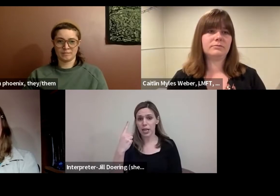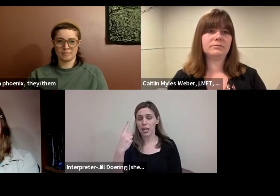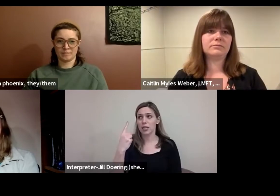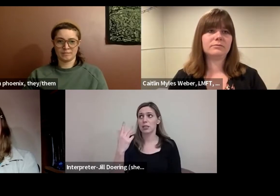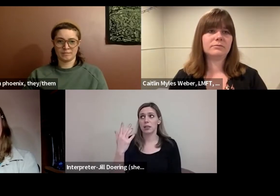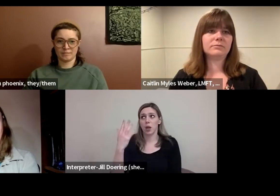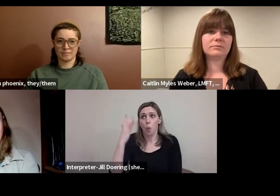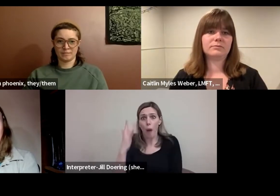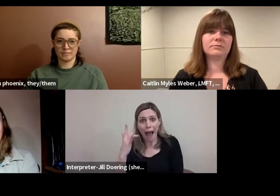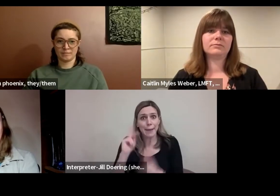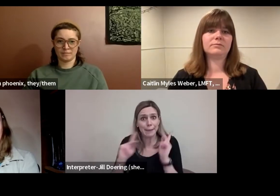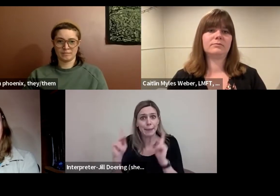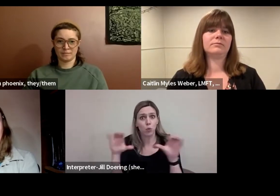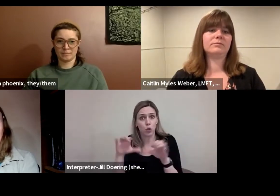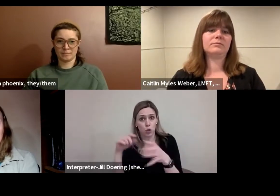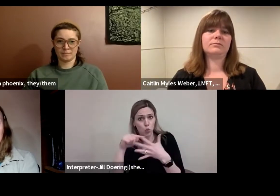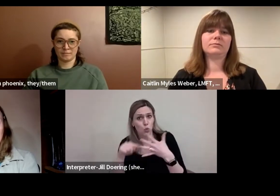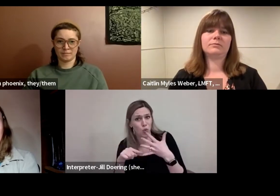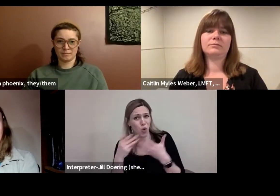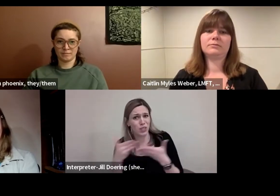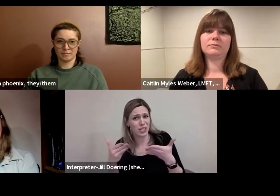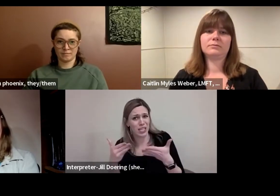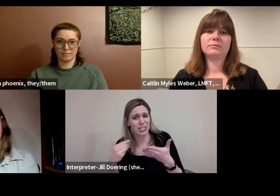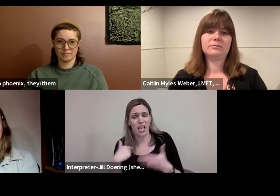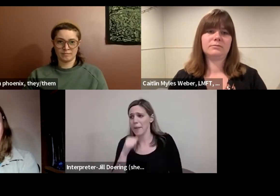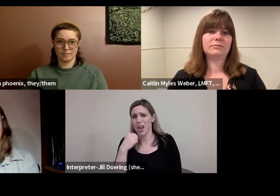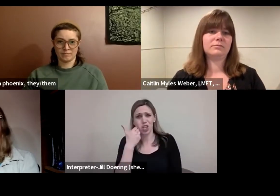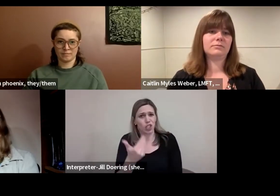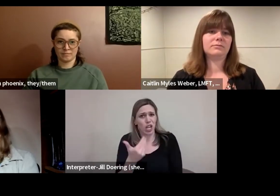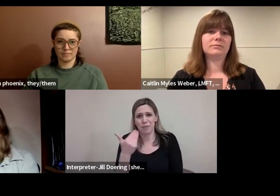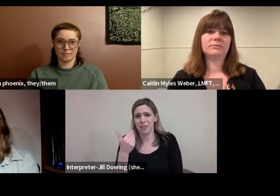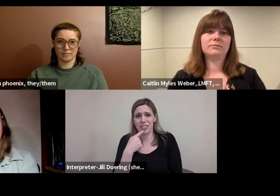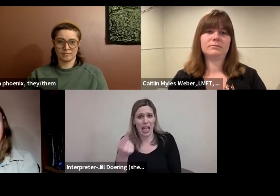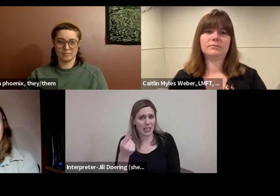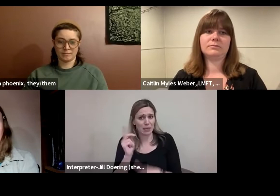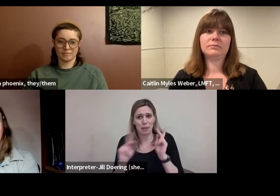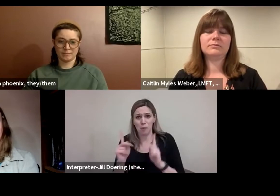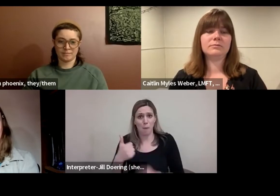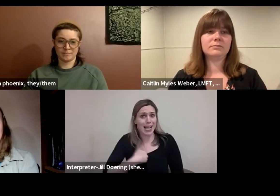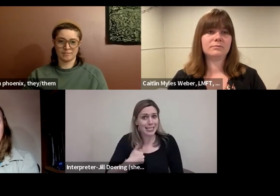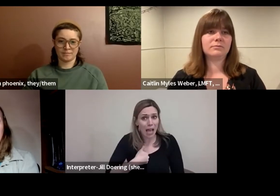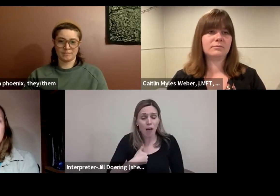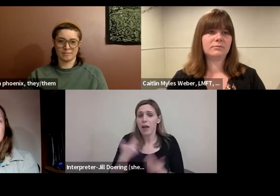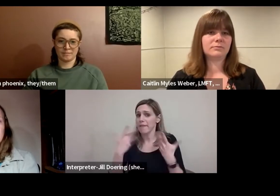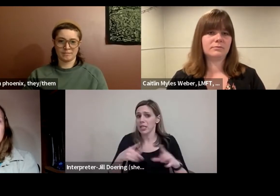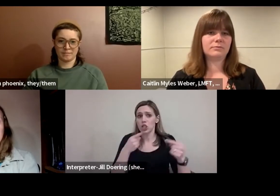I'm not ashamed of telling anyone that I've had struggles and that I've used coping skills